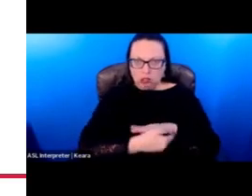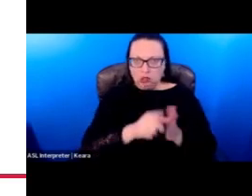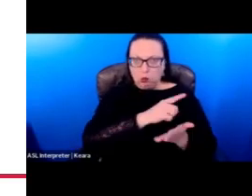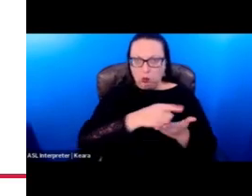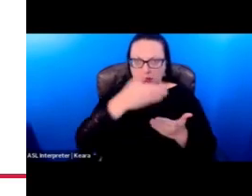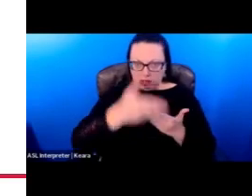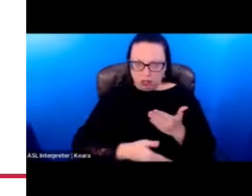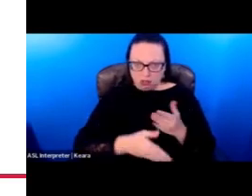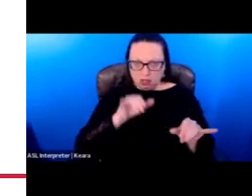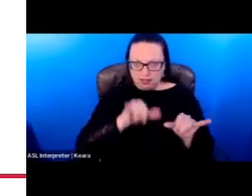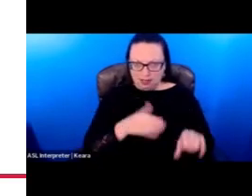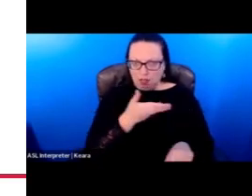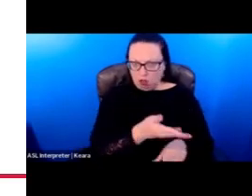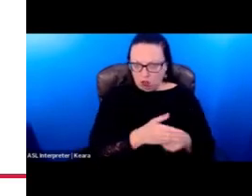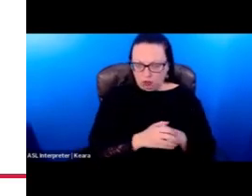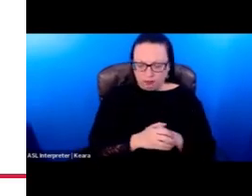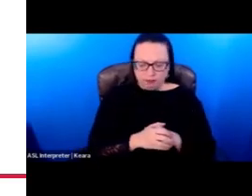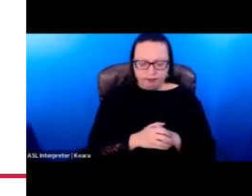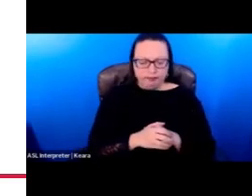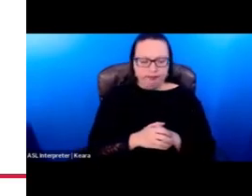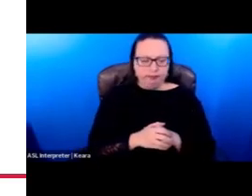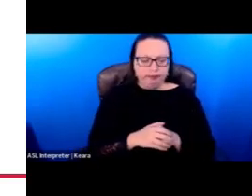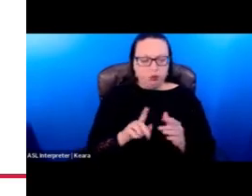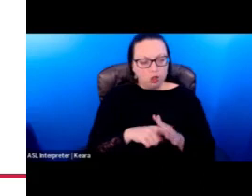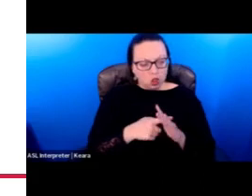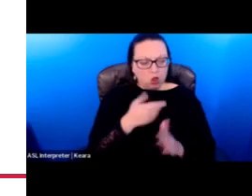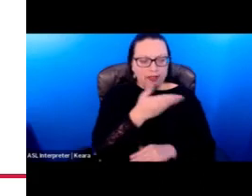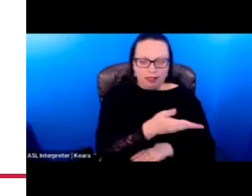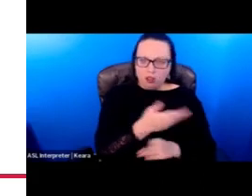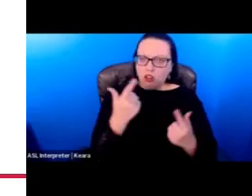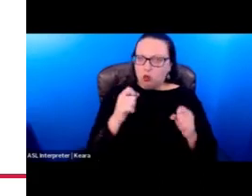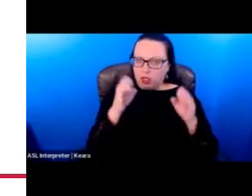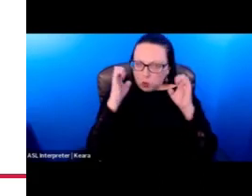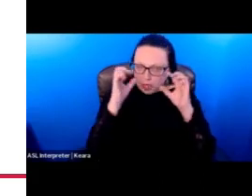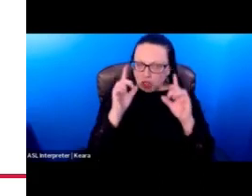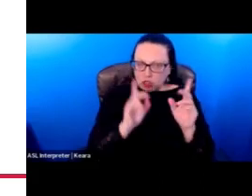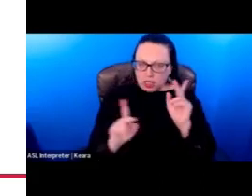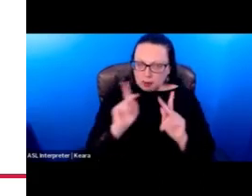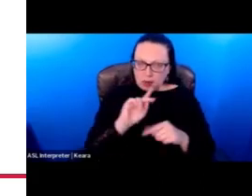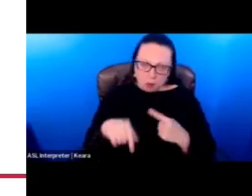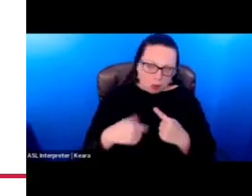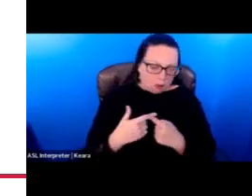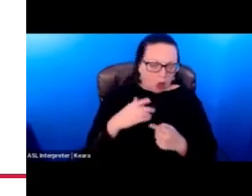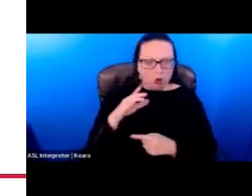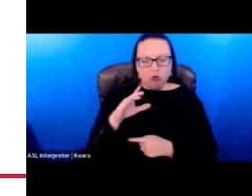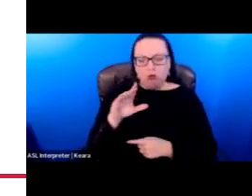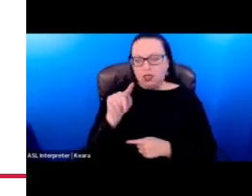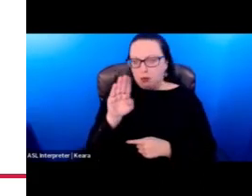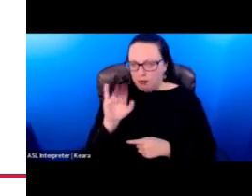trying to educate people there about brain injury, and linking brain injury and substance abuse. And they're just they